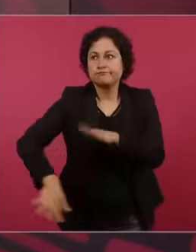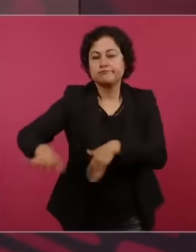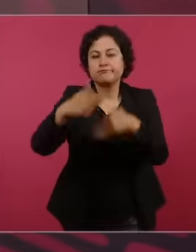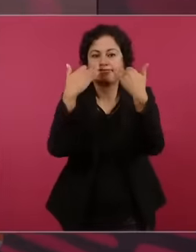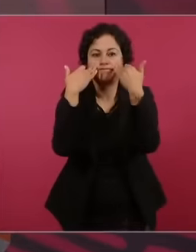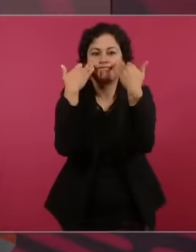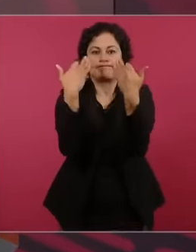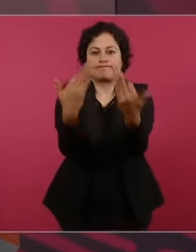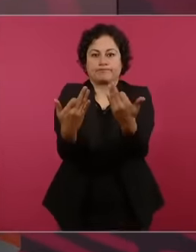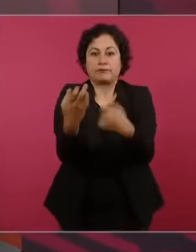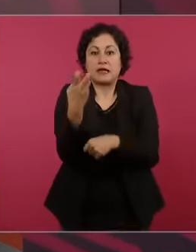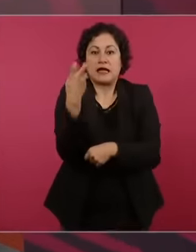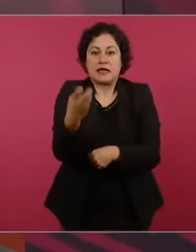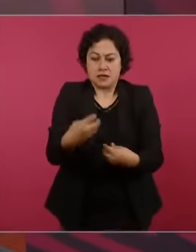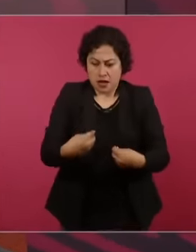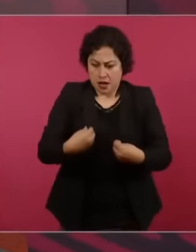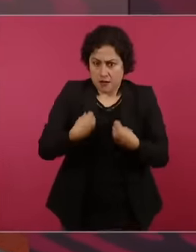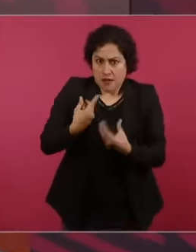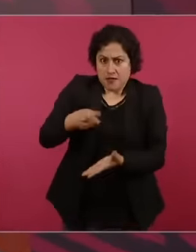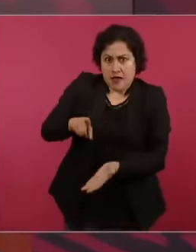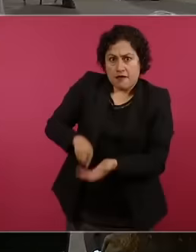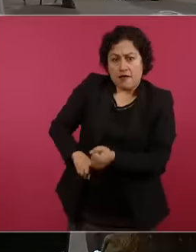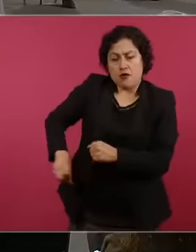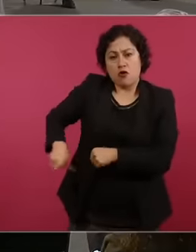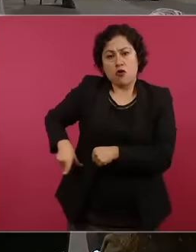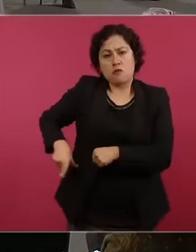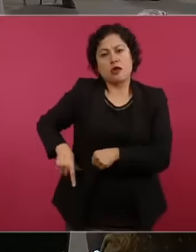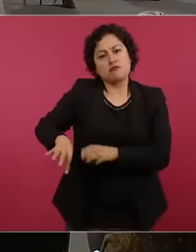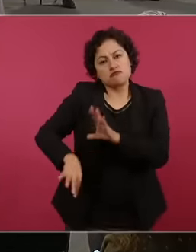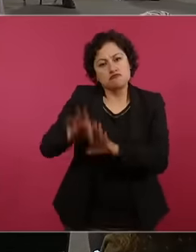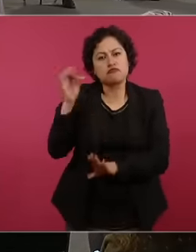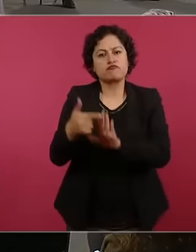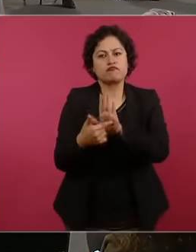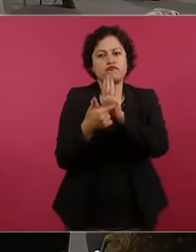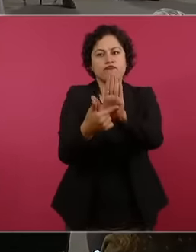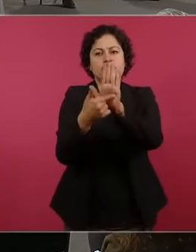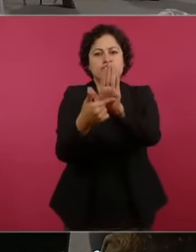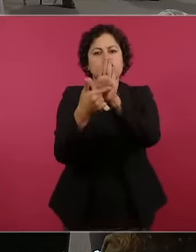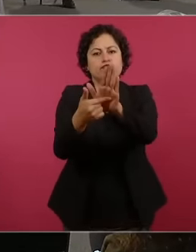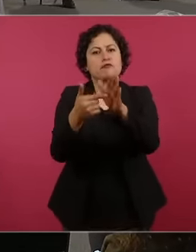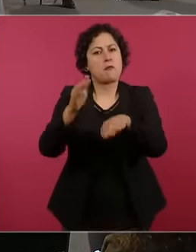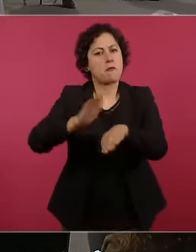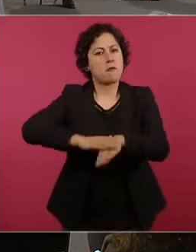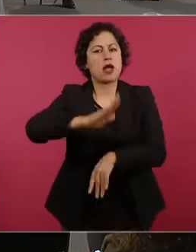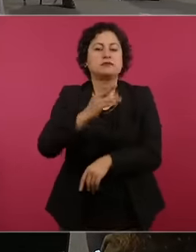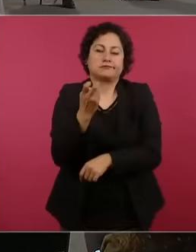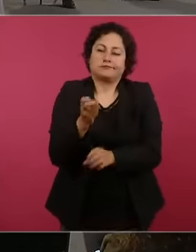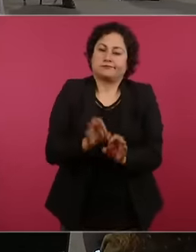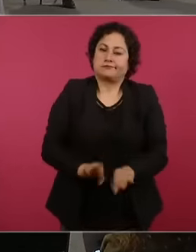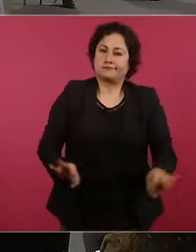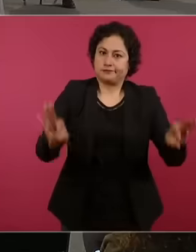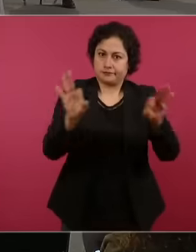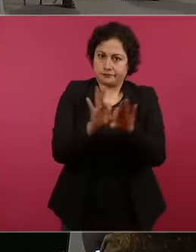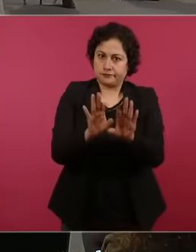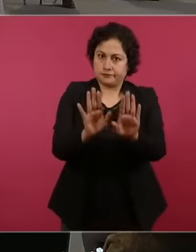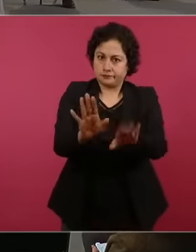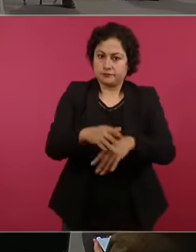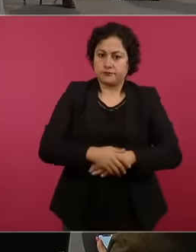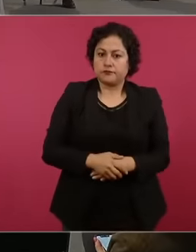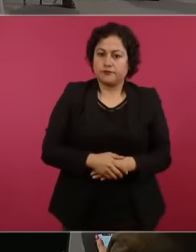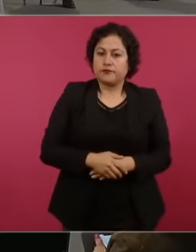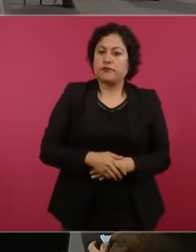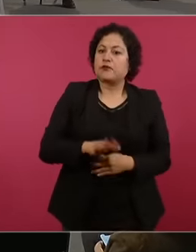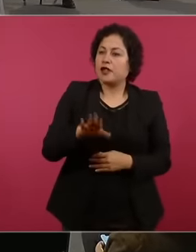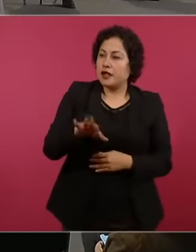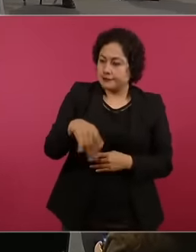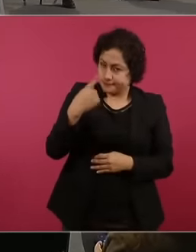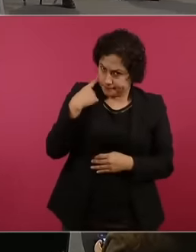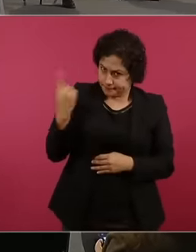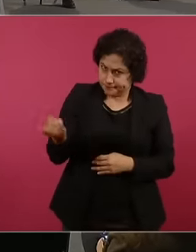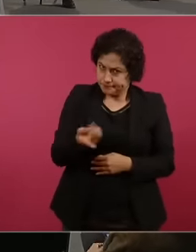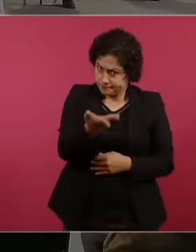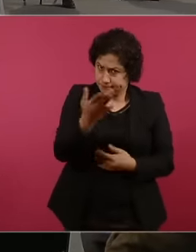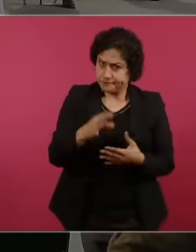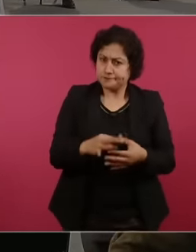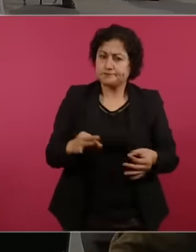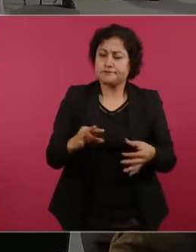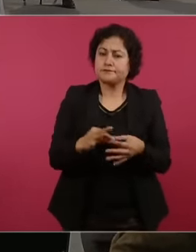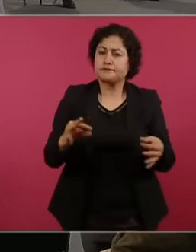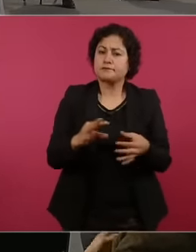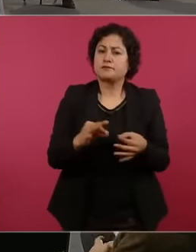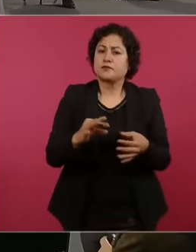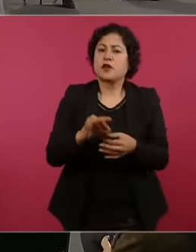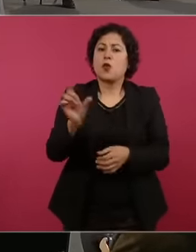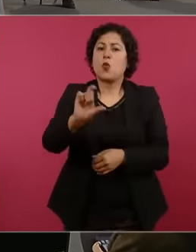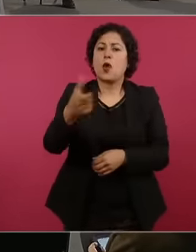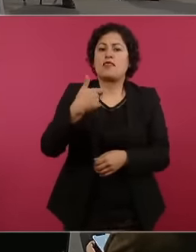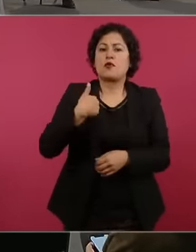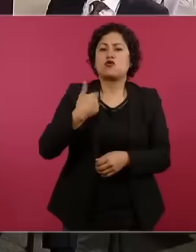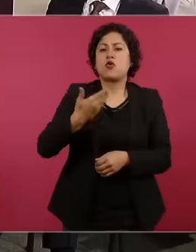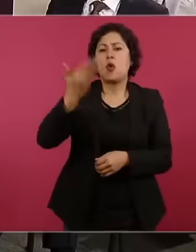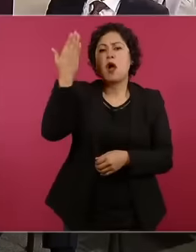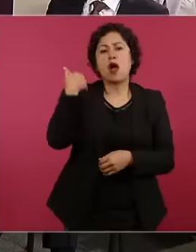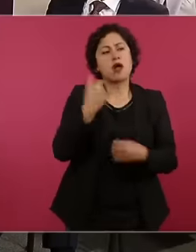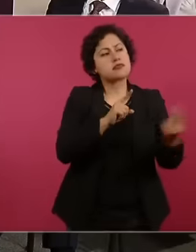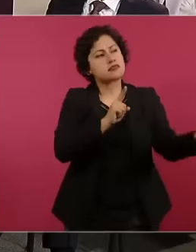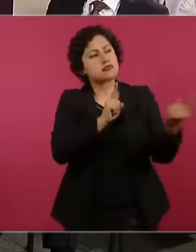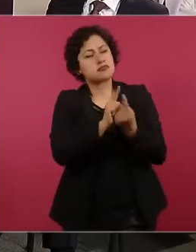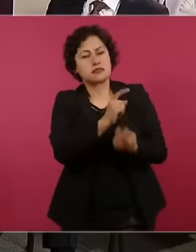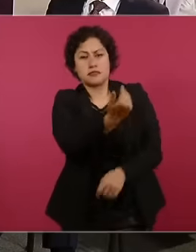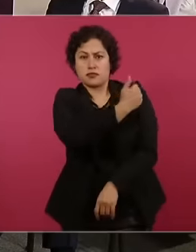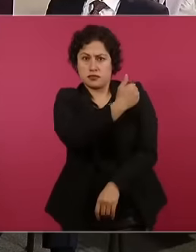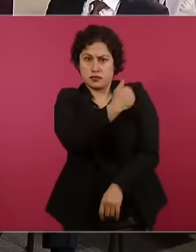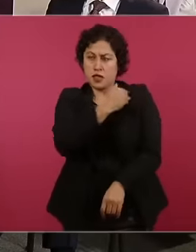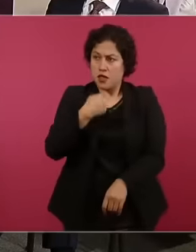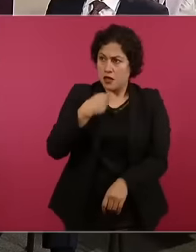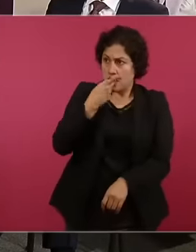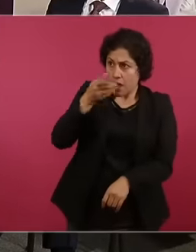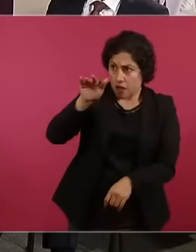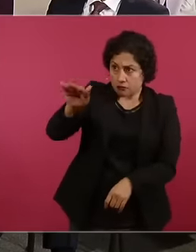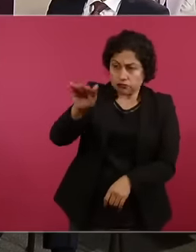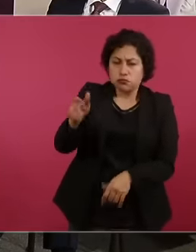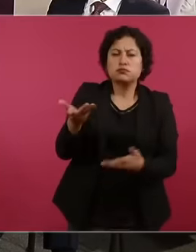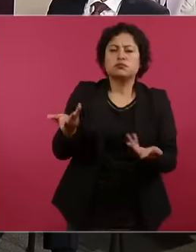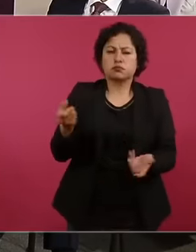public life more and more public. Let's see what I asked you when Ricardo came. to seek an